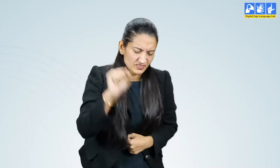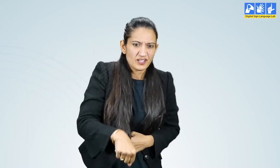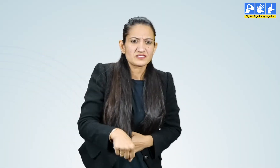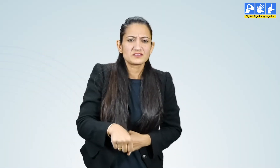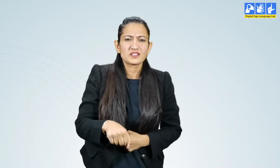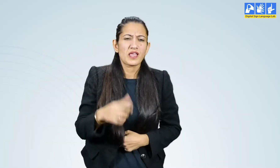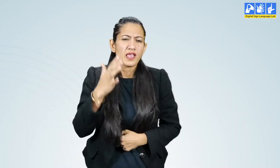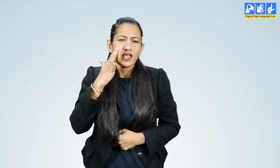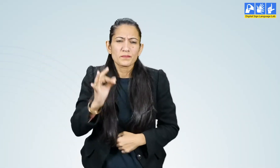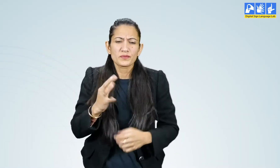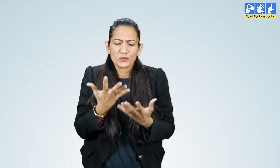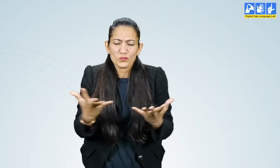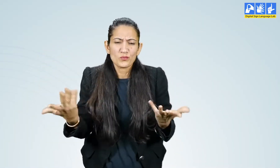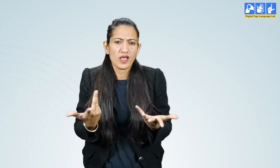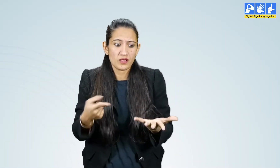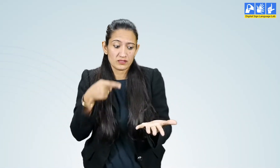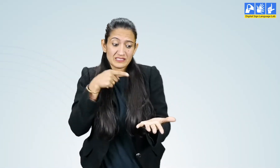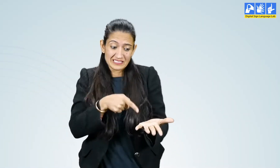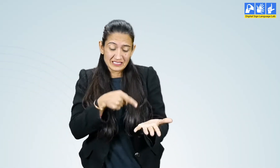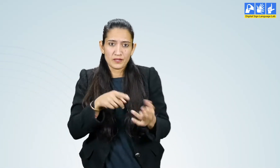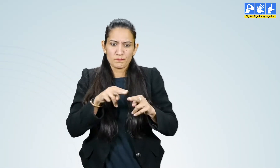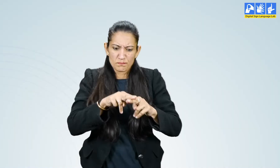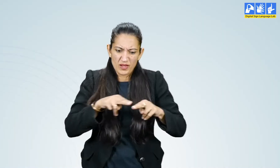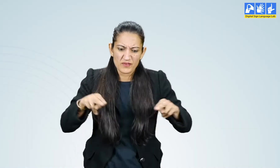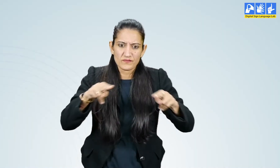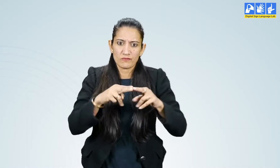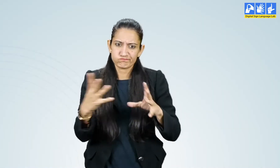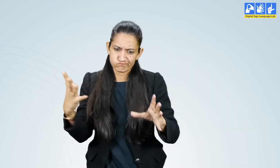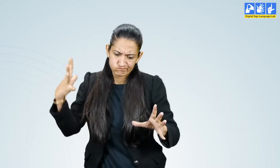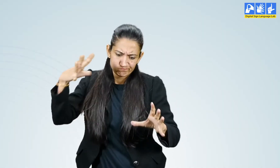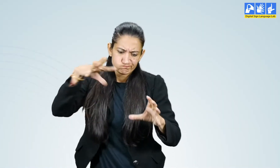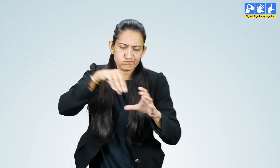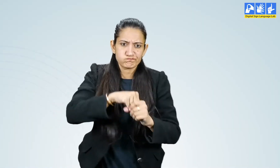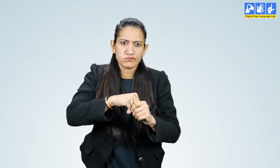Yes! However, it's essential for the family to be involved every day,